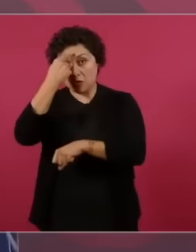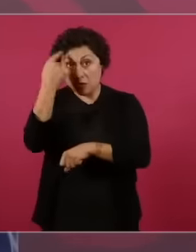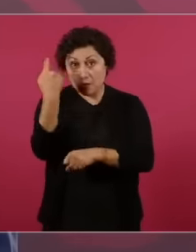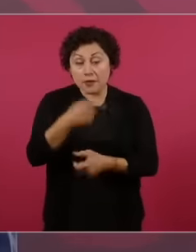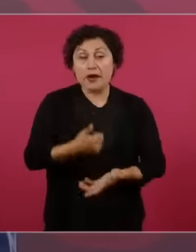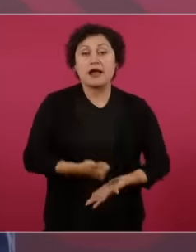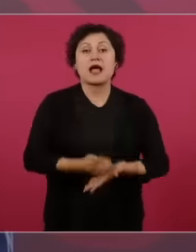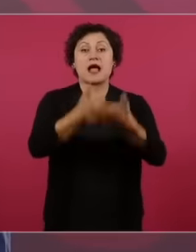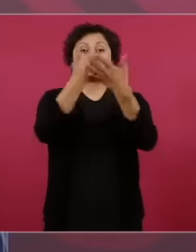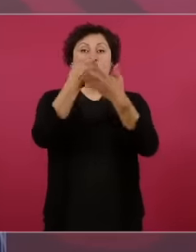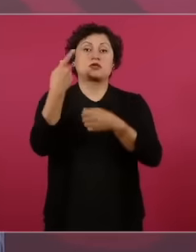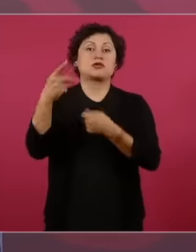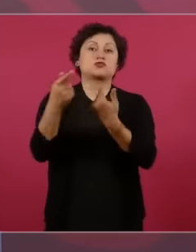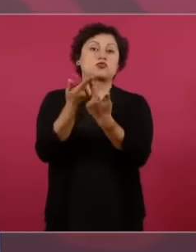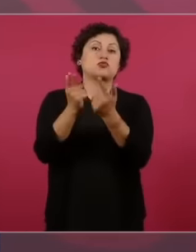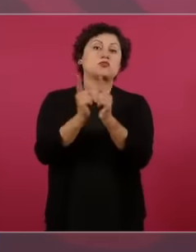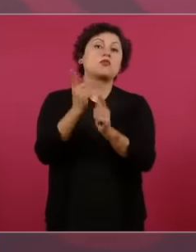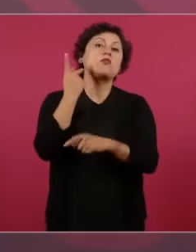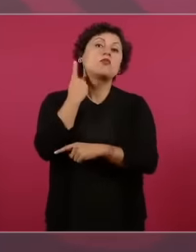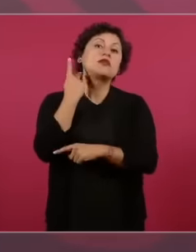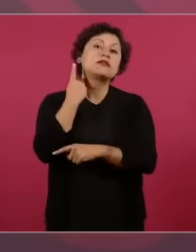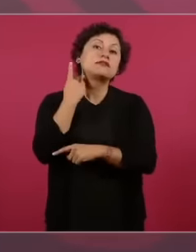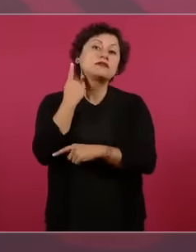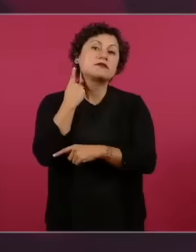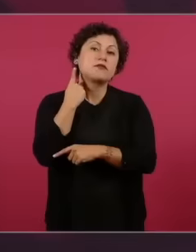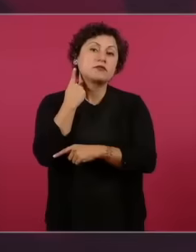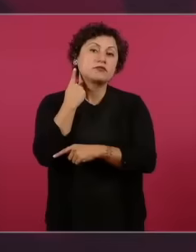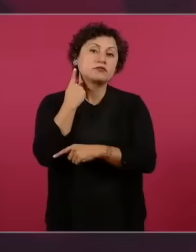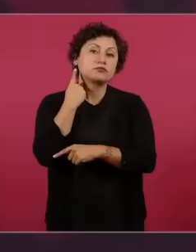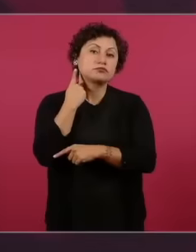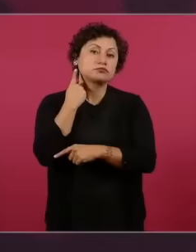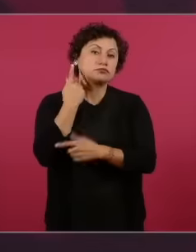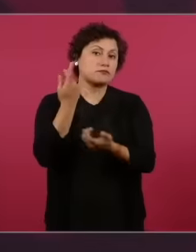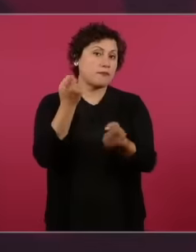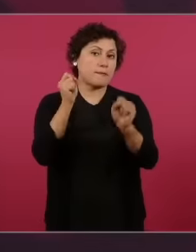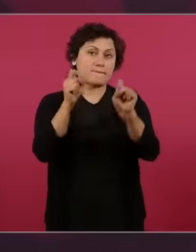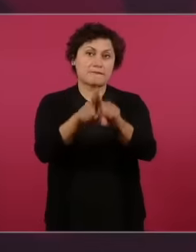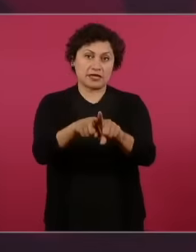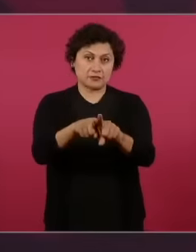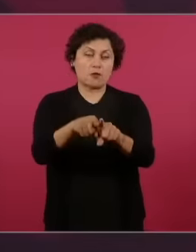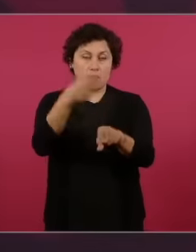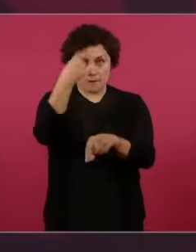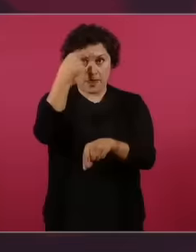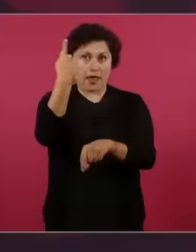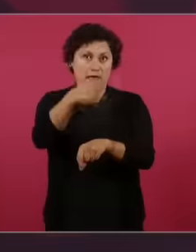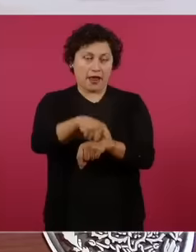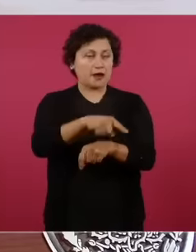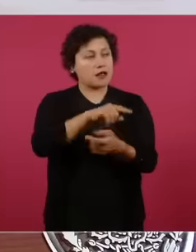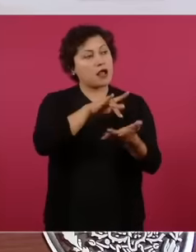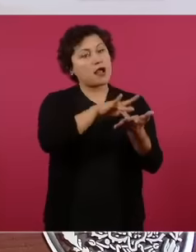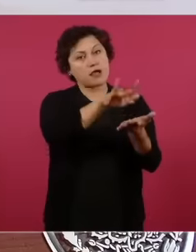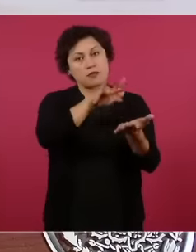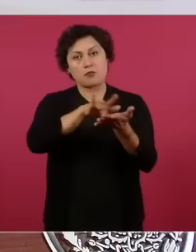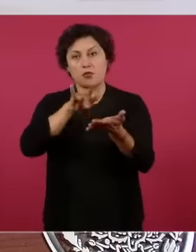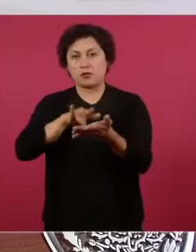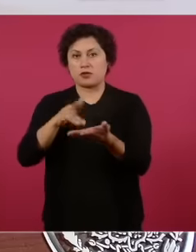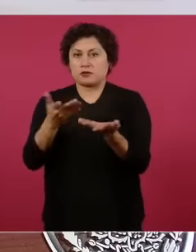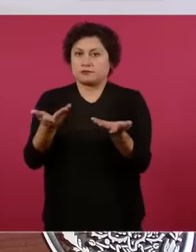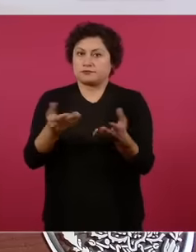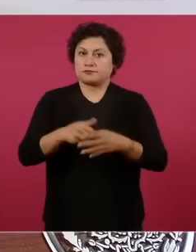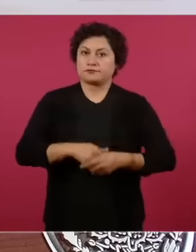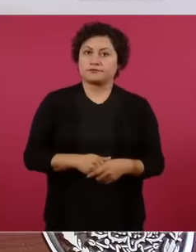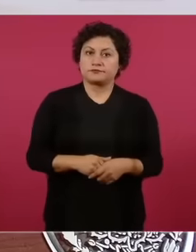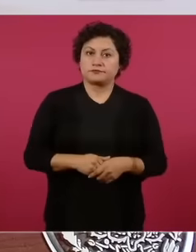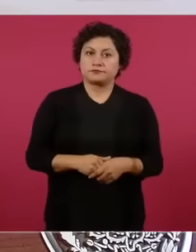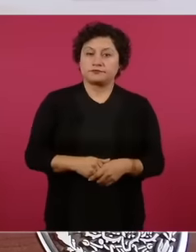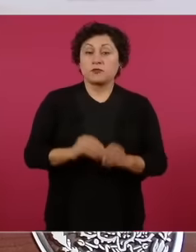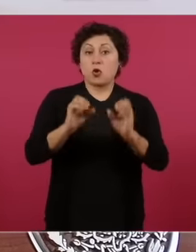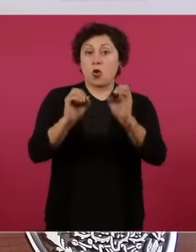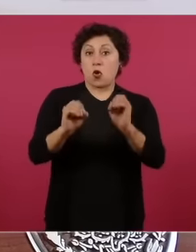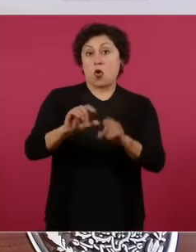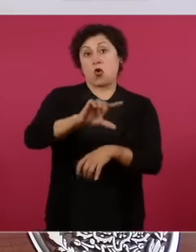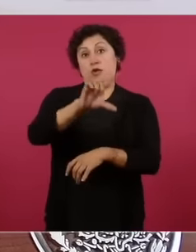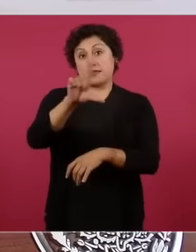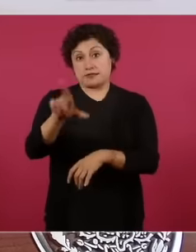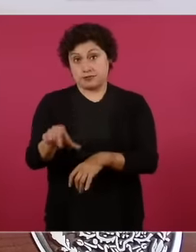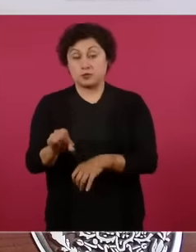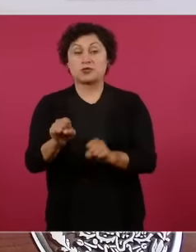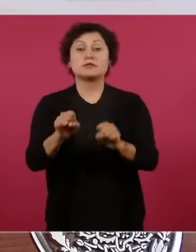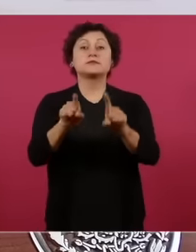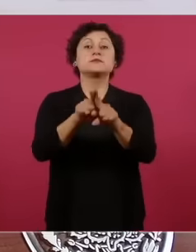party's candidate or what Calderón did that this